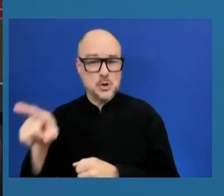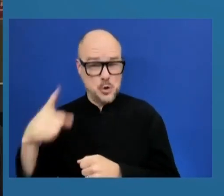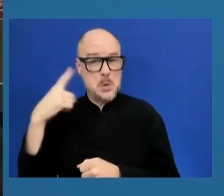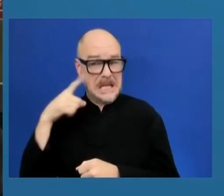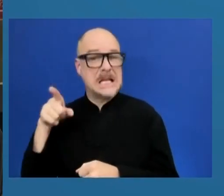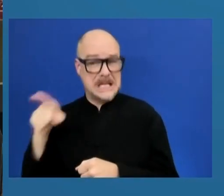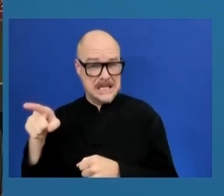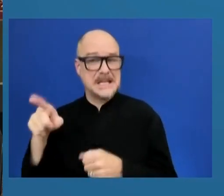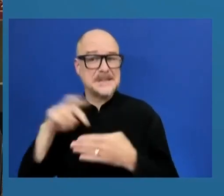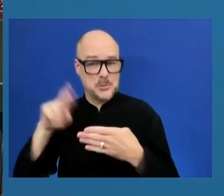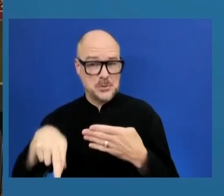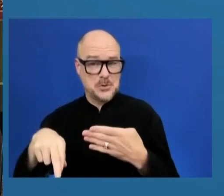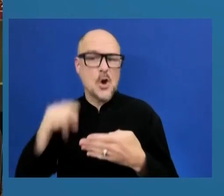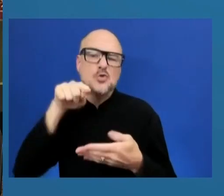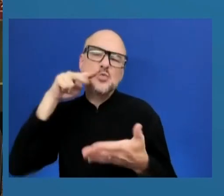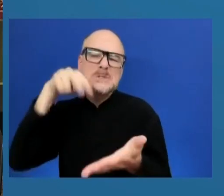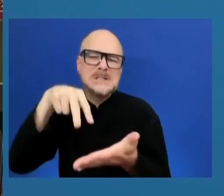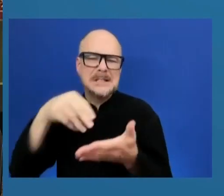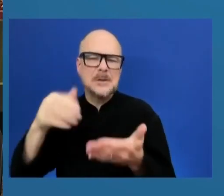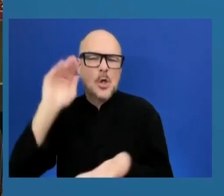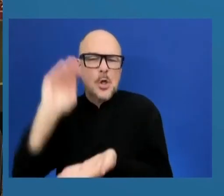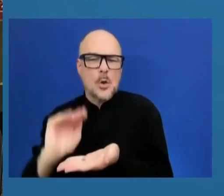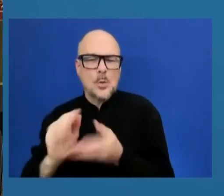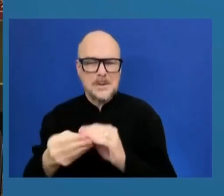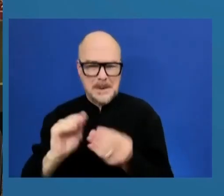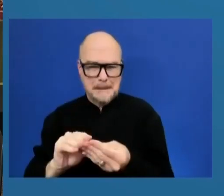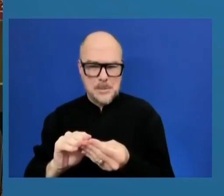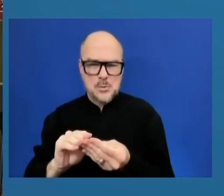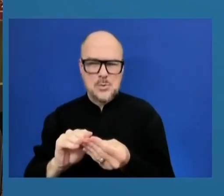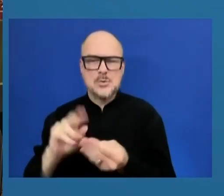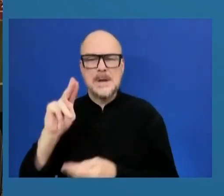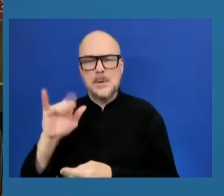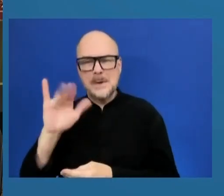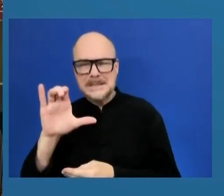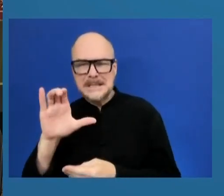lower numbers, right? New York City compared to statewide. Do you think the mayor is too, uh.